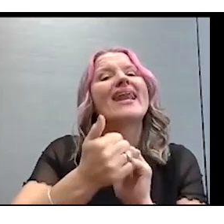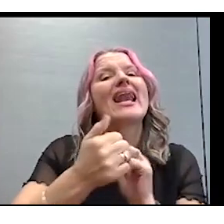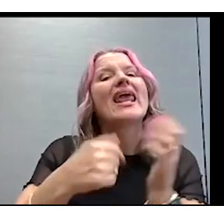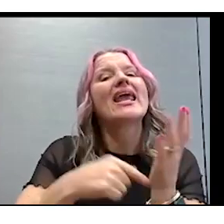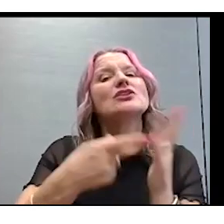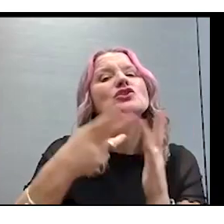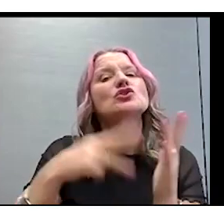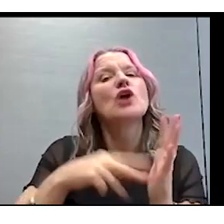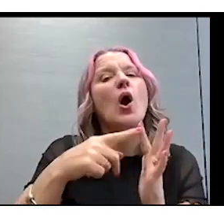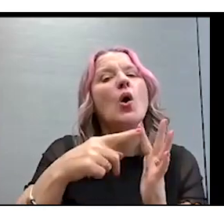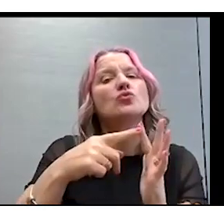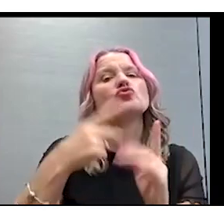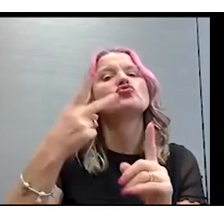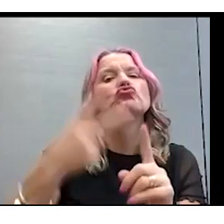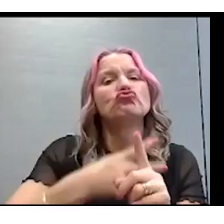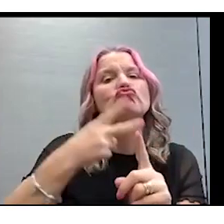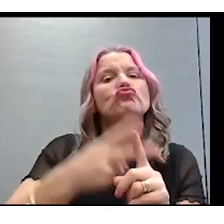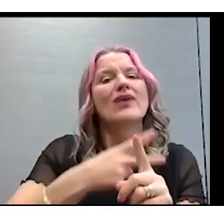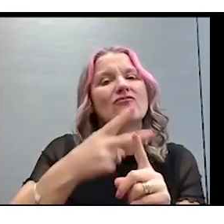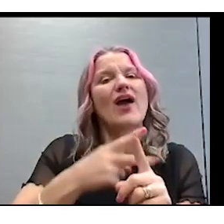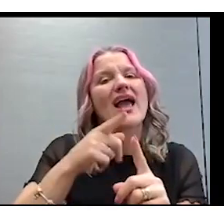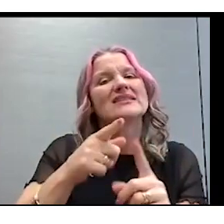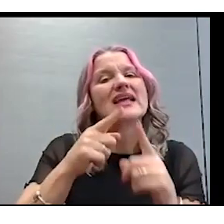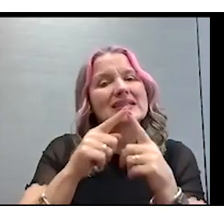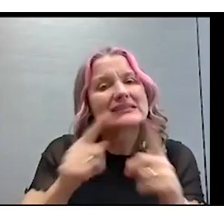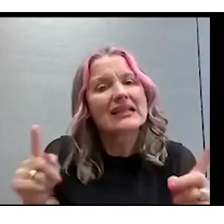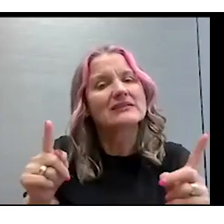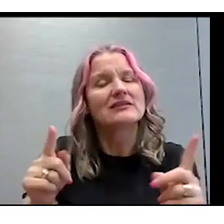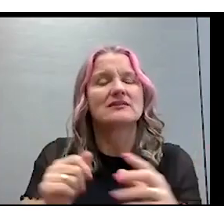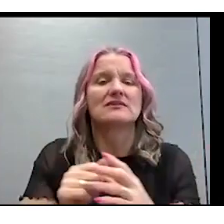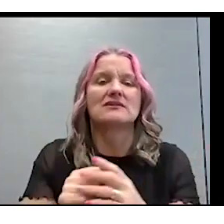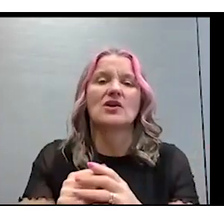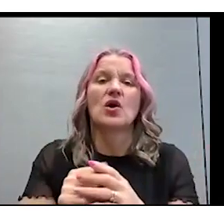rephrase the following sentence. Or I can say use a corporate